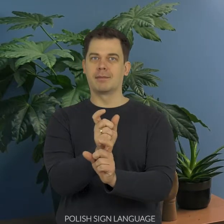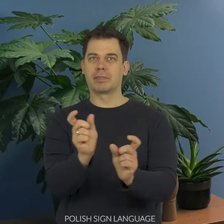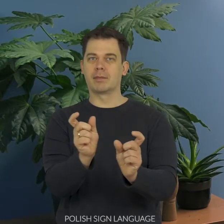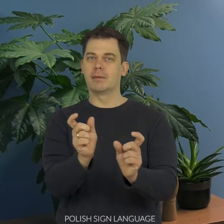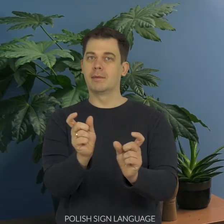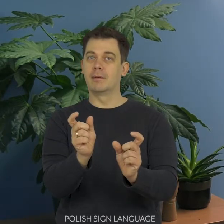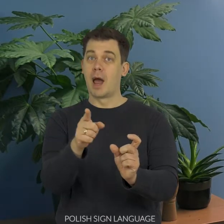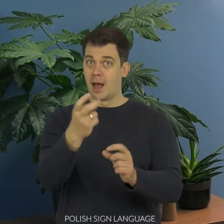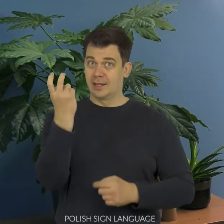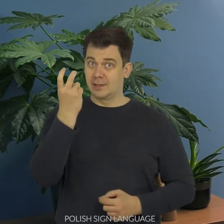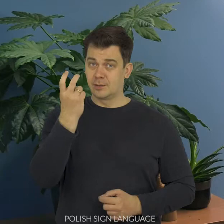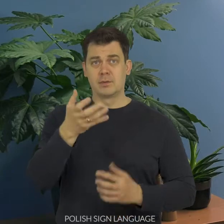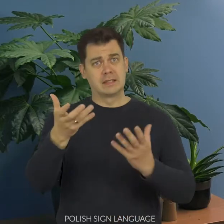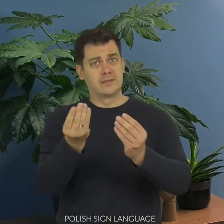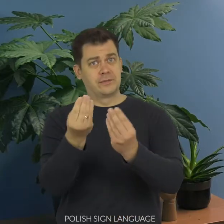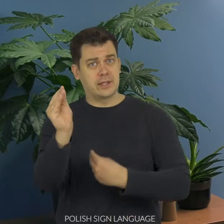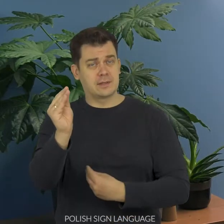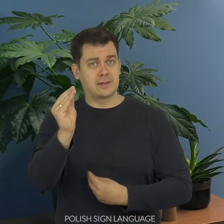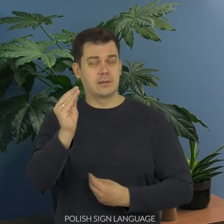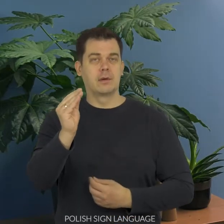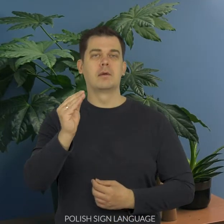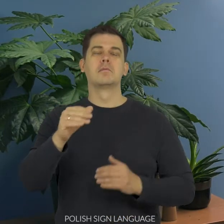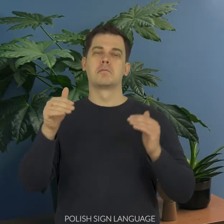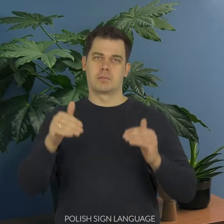If you are interested this topic and you want to know more